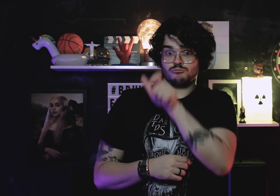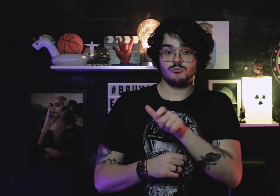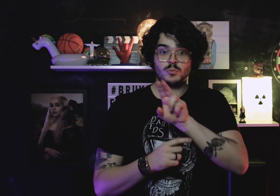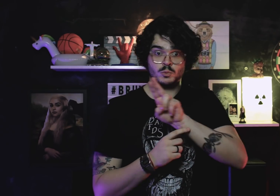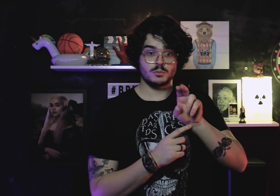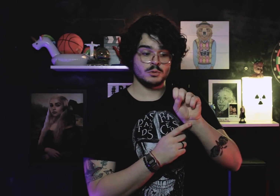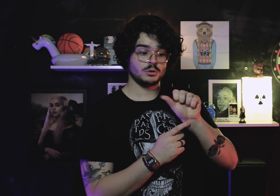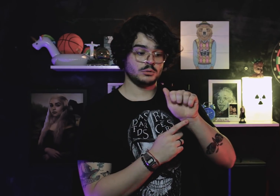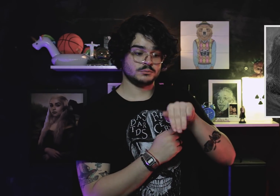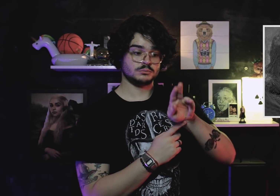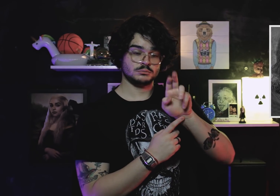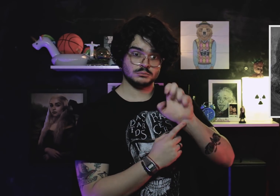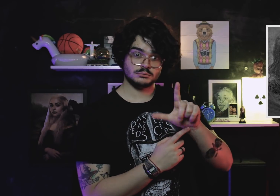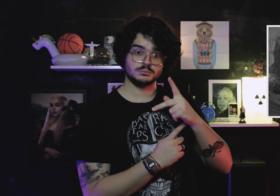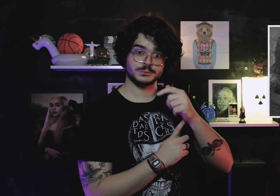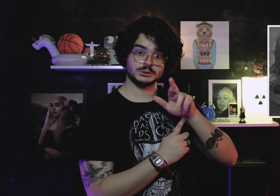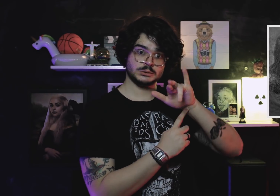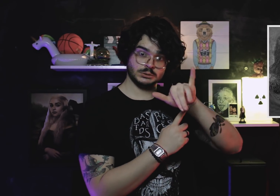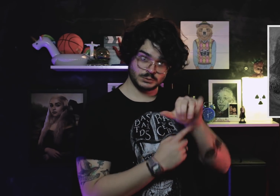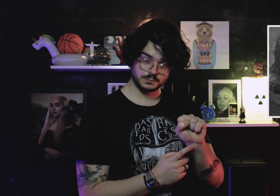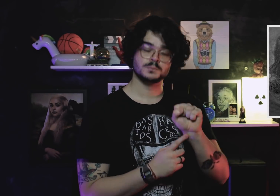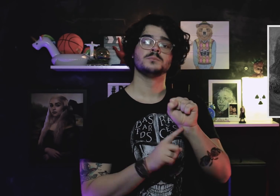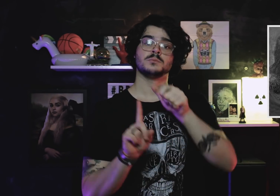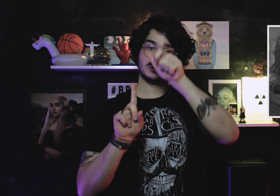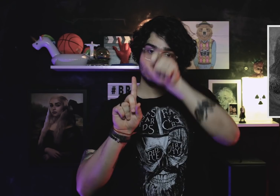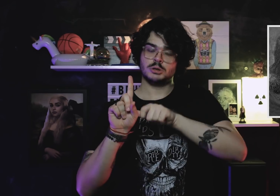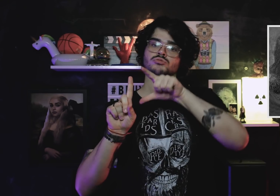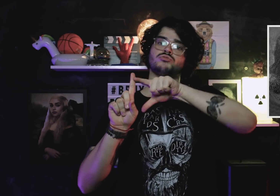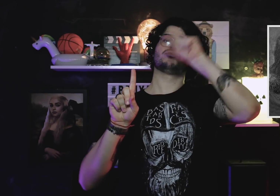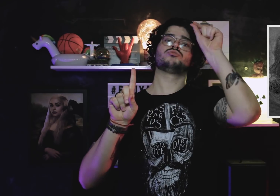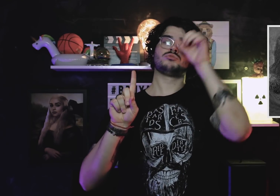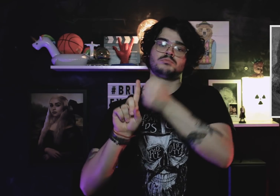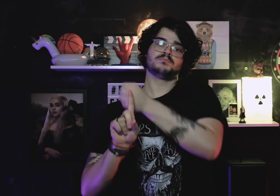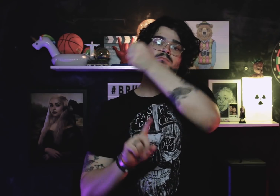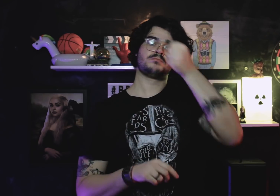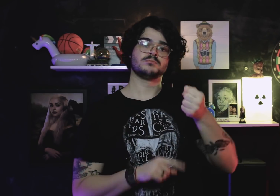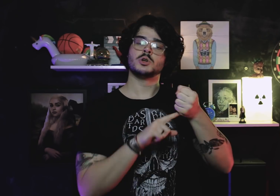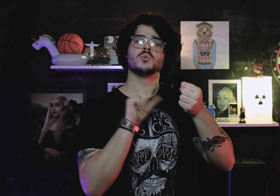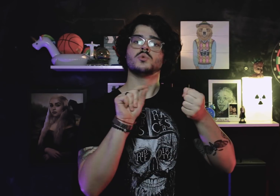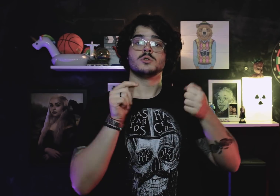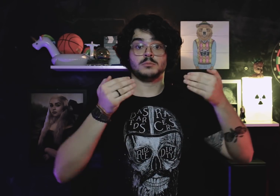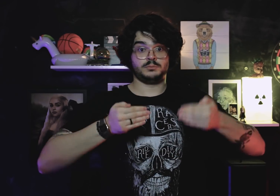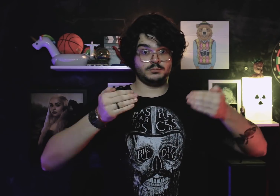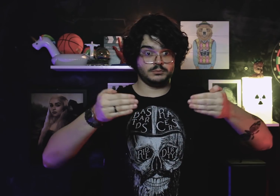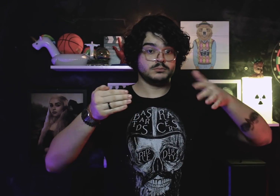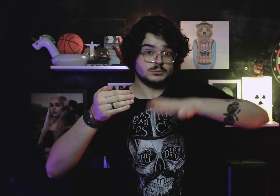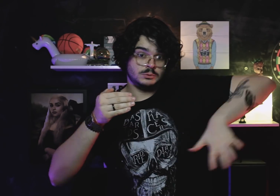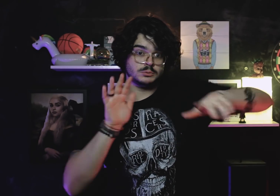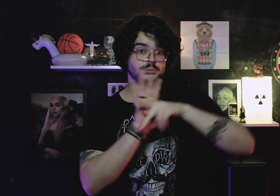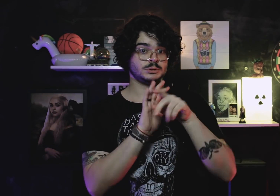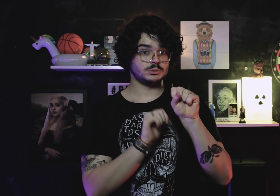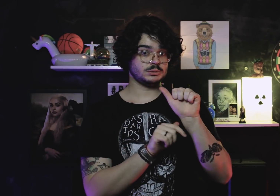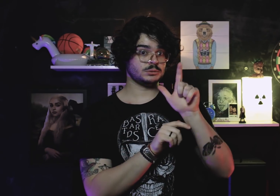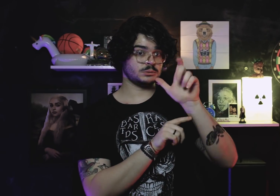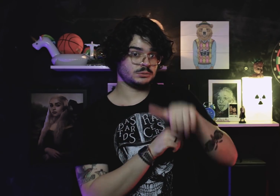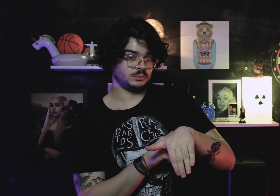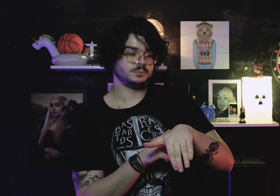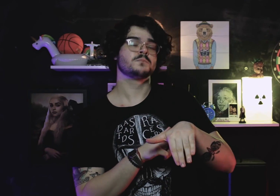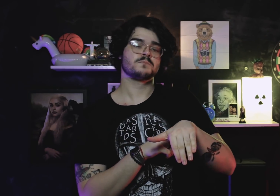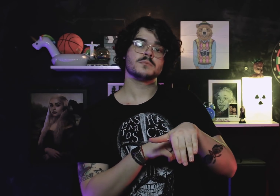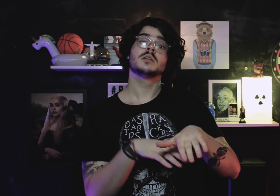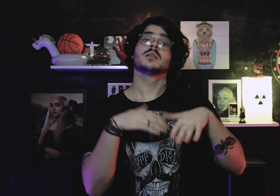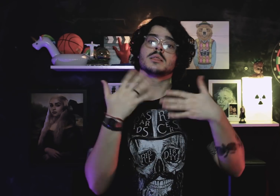Samuel Parris, was appointed Puritan minister of Salem,